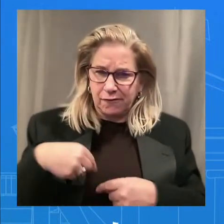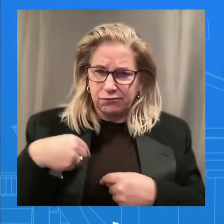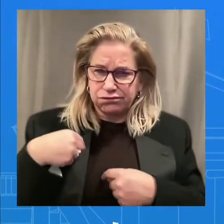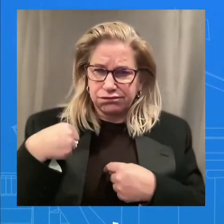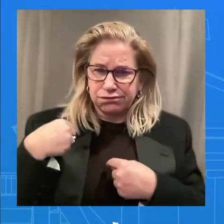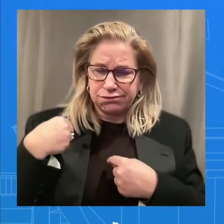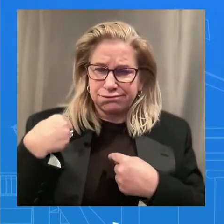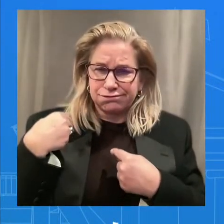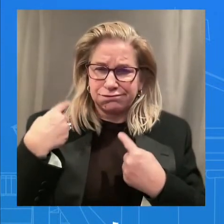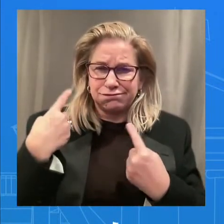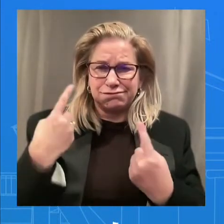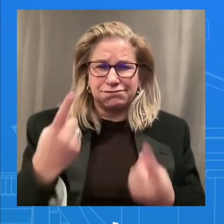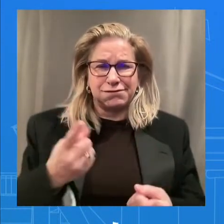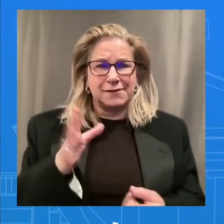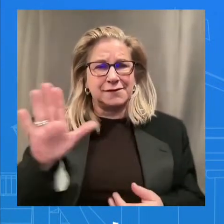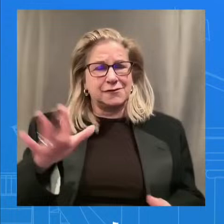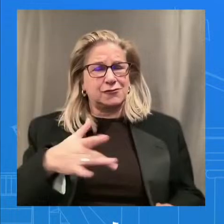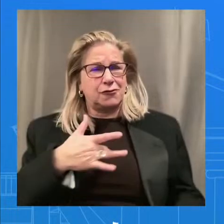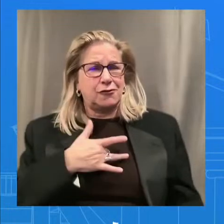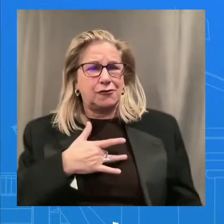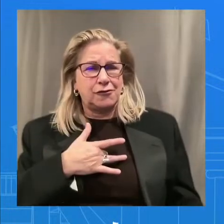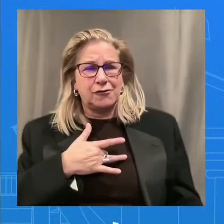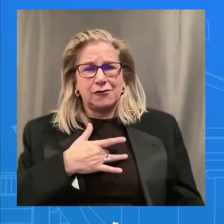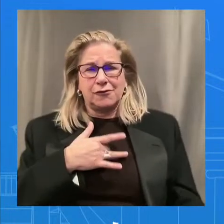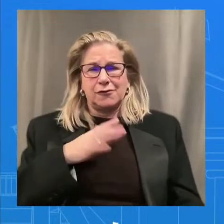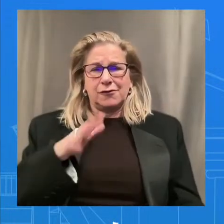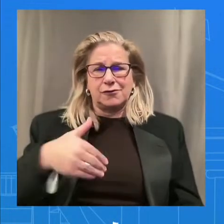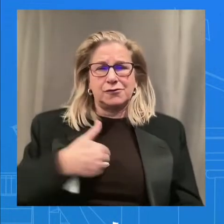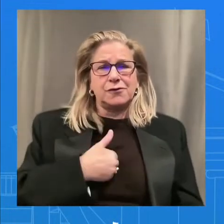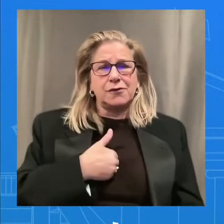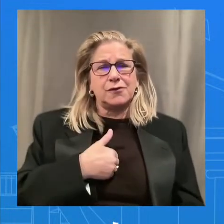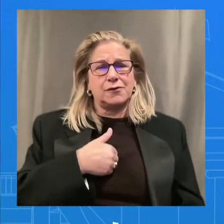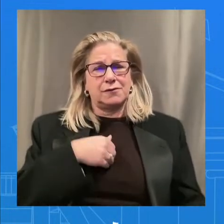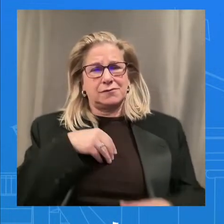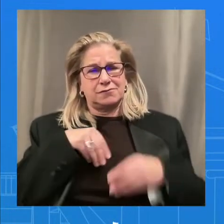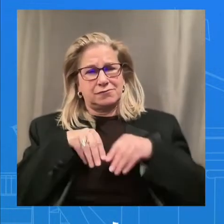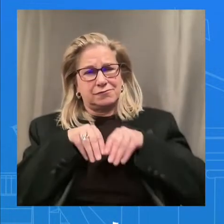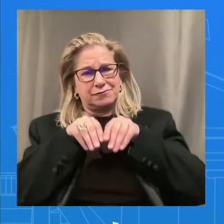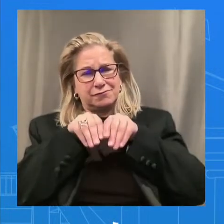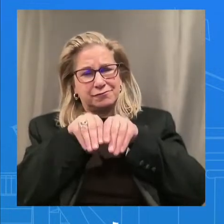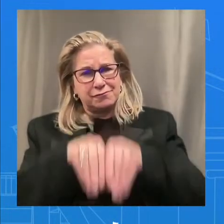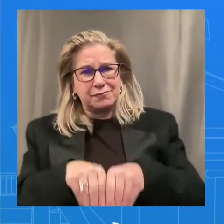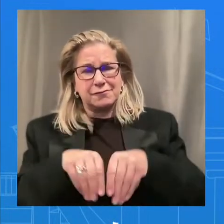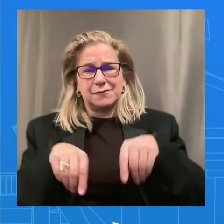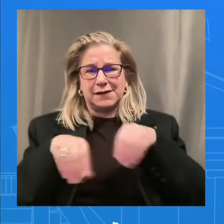because they believe this country deserves so much more, they believe that the American people deserve more